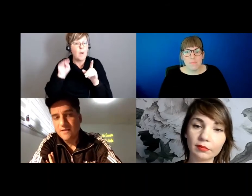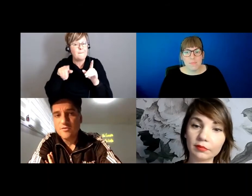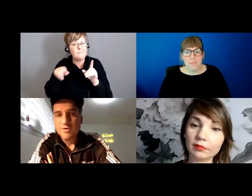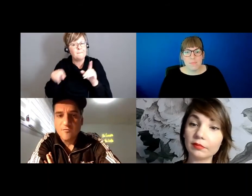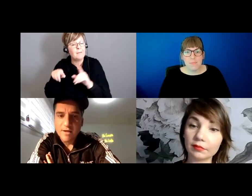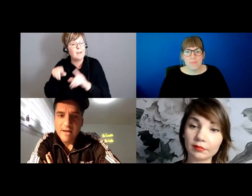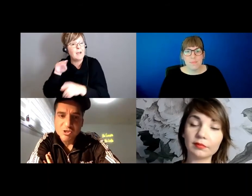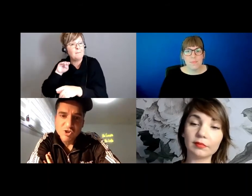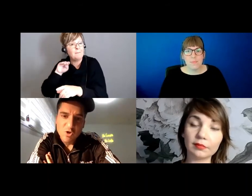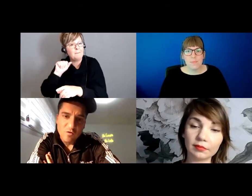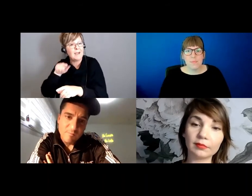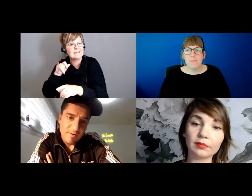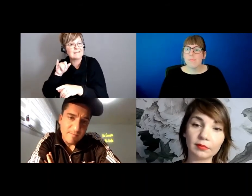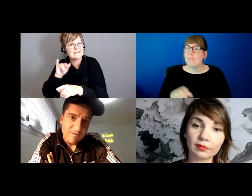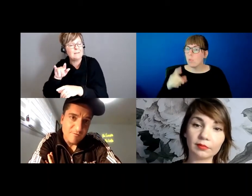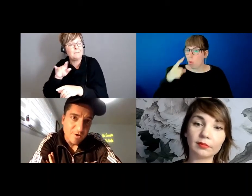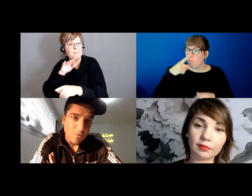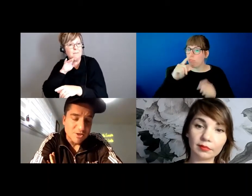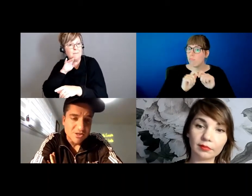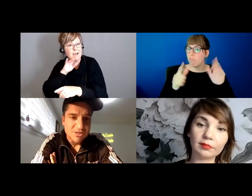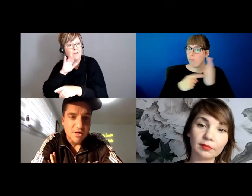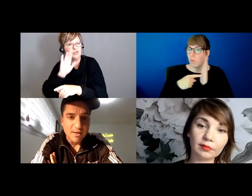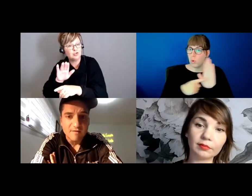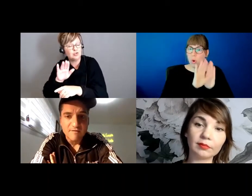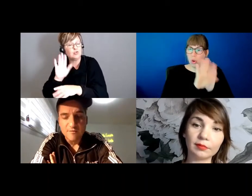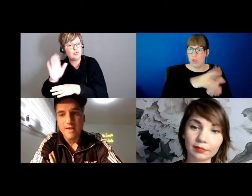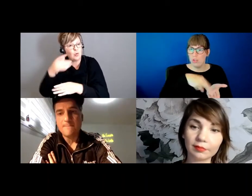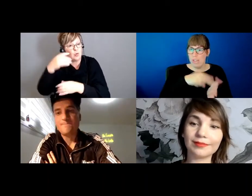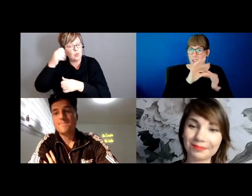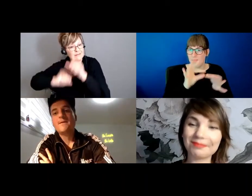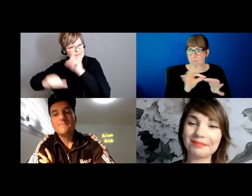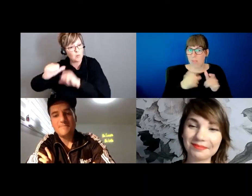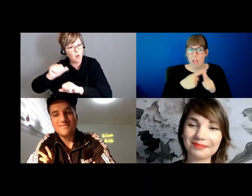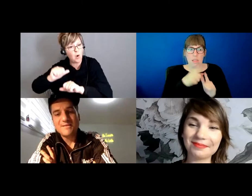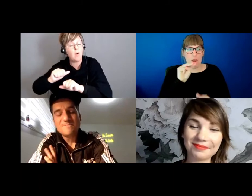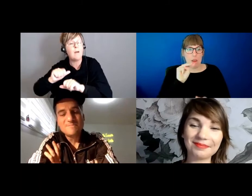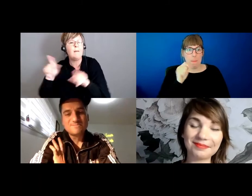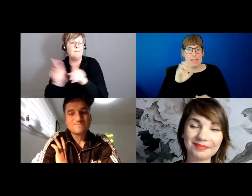CAREER, IF WE CAN SHOW SOME CLIPS OF HER WHILE SHE IS TALKING, IF THAT IS OKAY. >> Maxime: